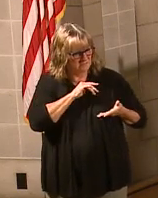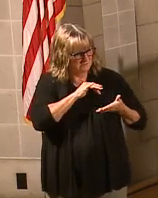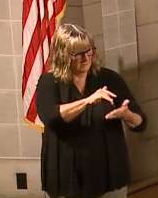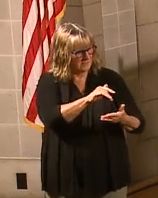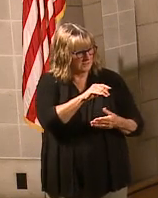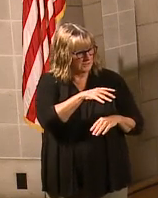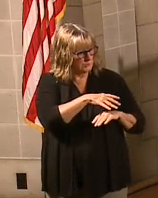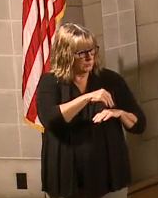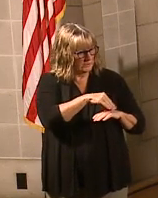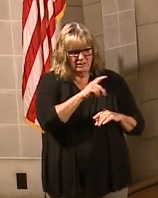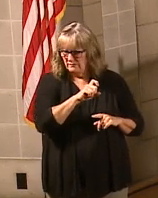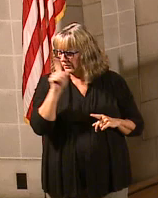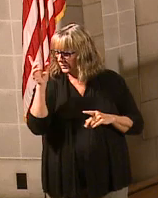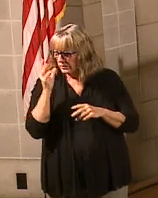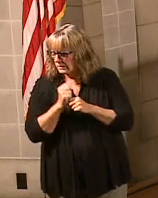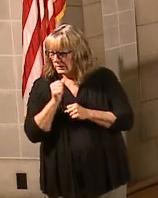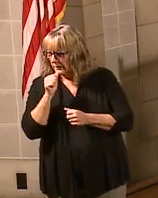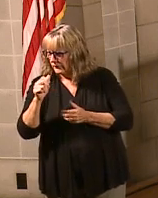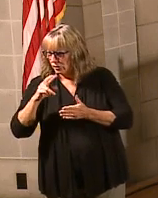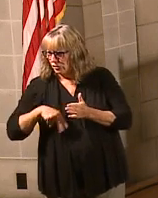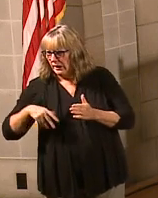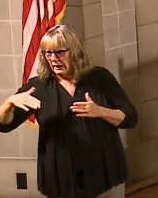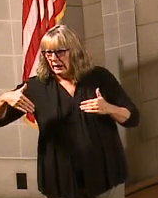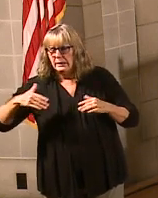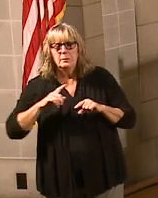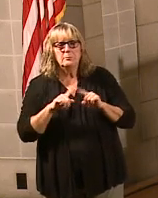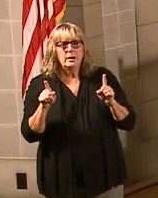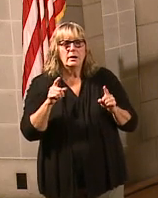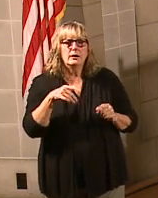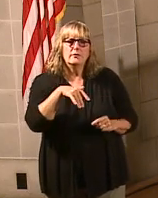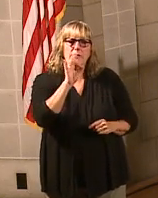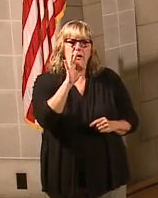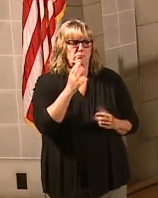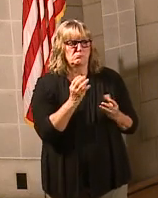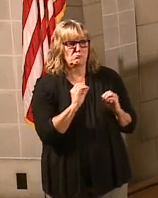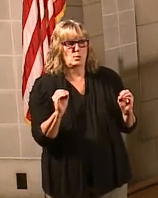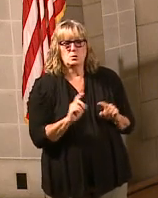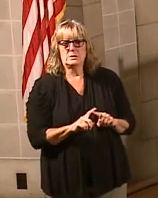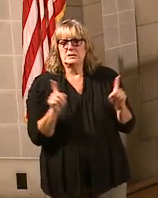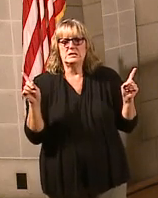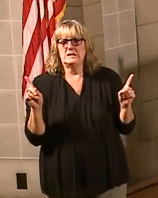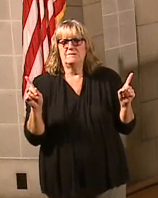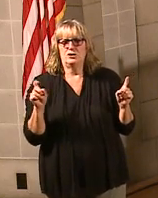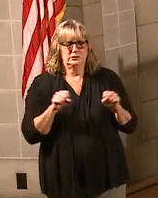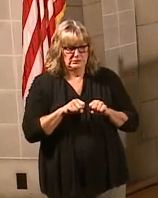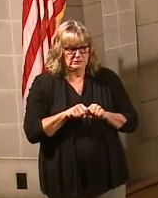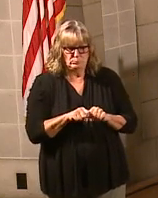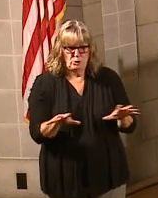THOSE ARE ALL COUNTRIES WHERE THEY ARE NOT MASKING THEIR KIDS.